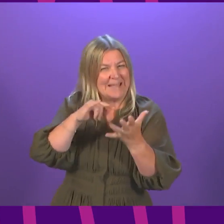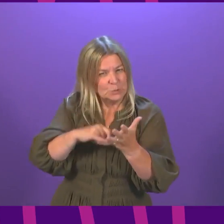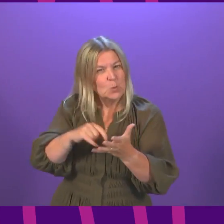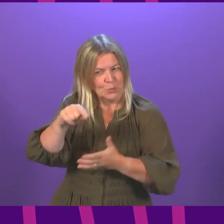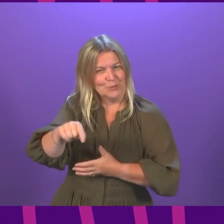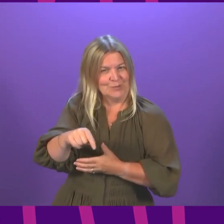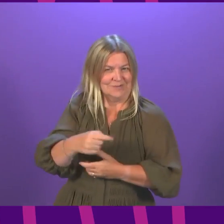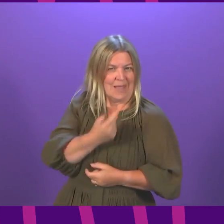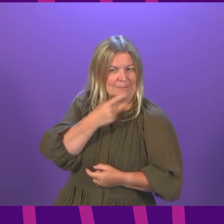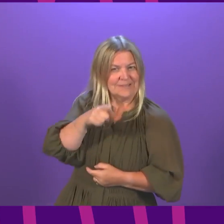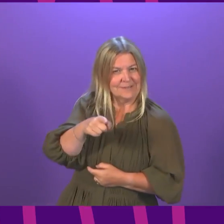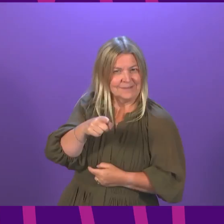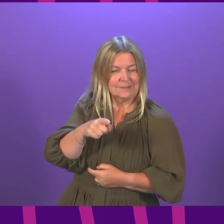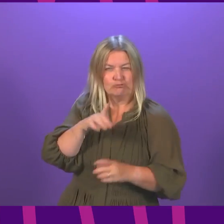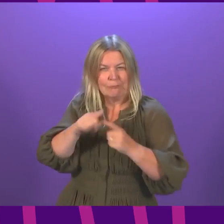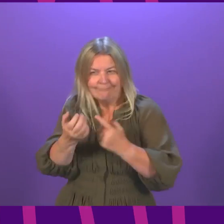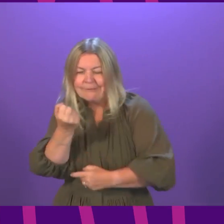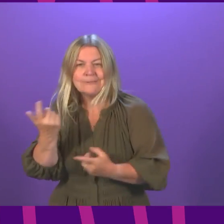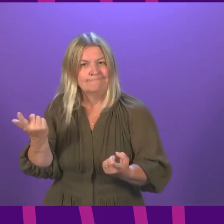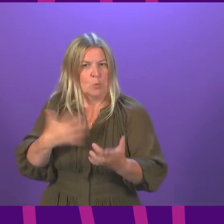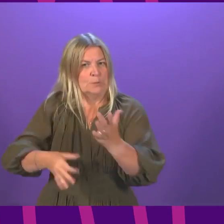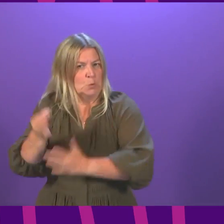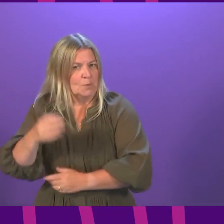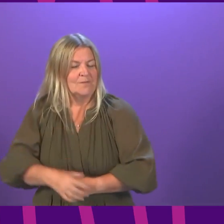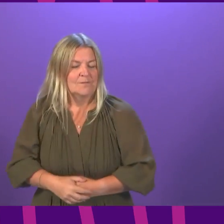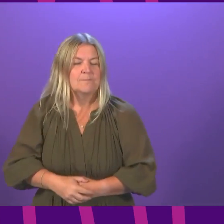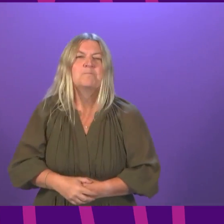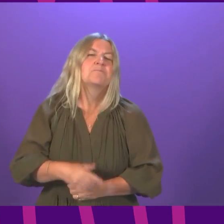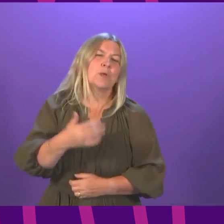will continue to push the United Kingdom Government on allowing the checking and testing of drugs